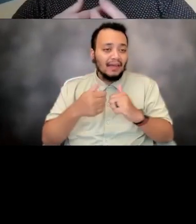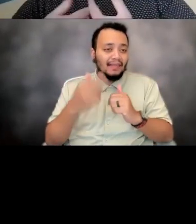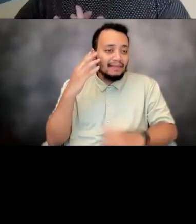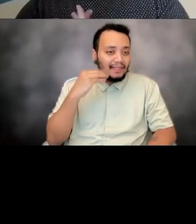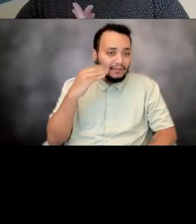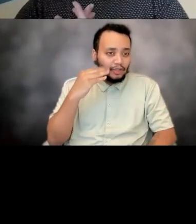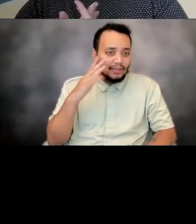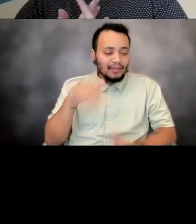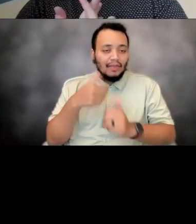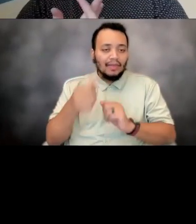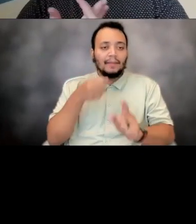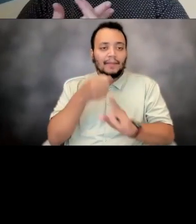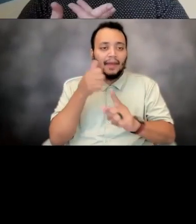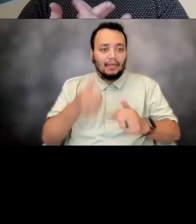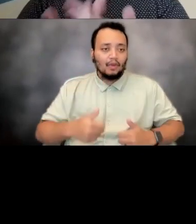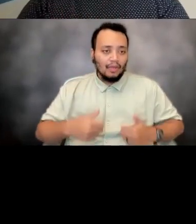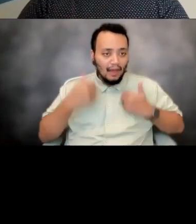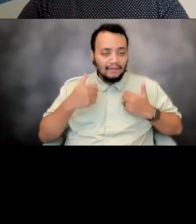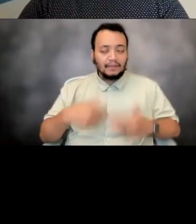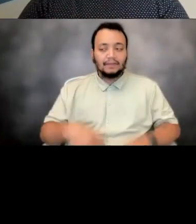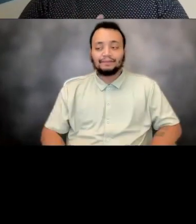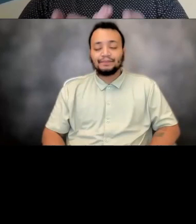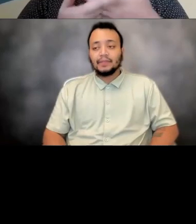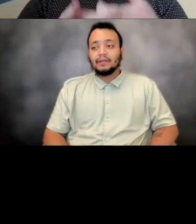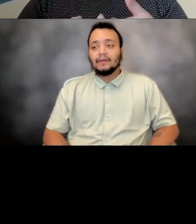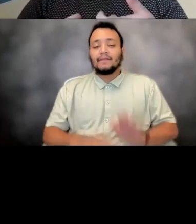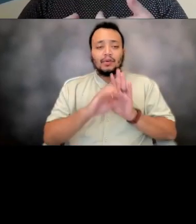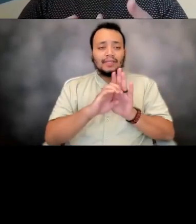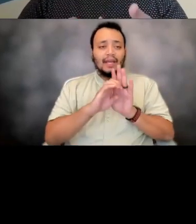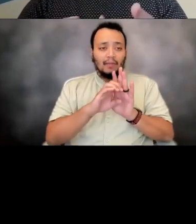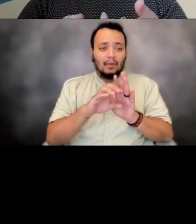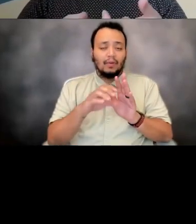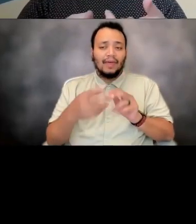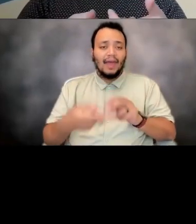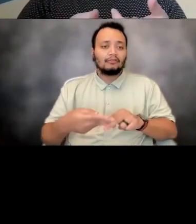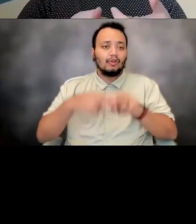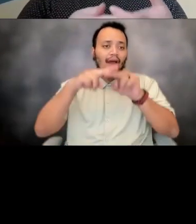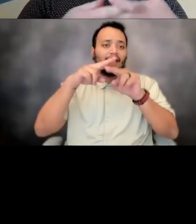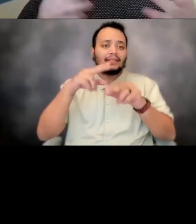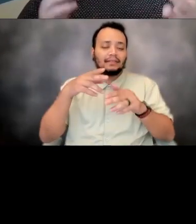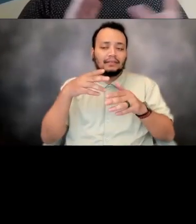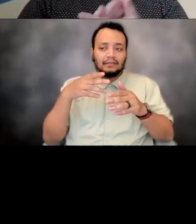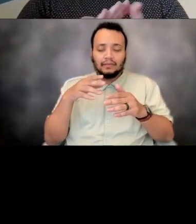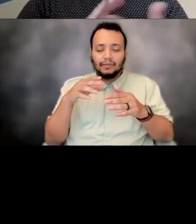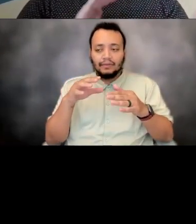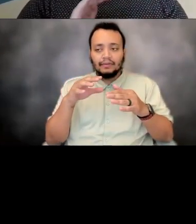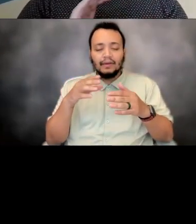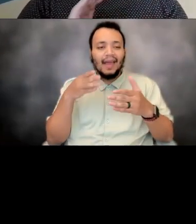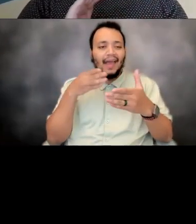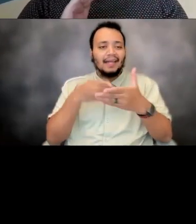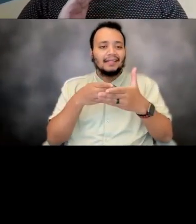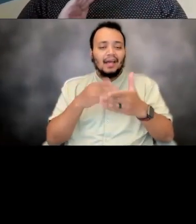And particularly, you know, the rise in anti-trans legislation,